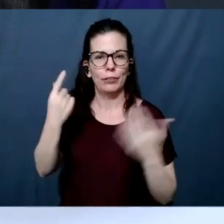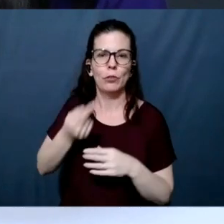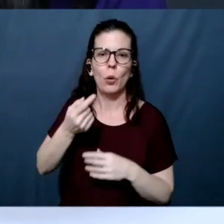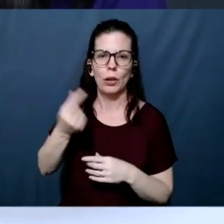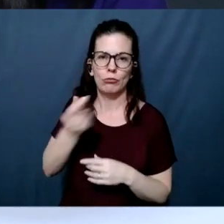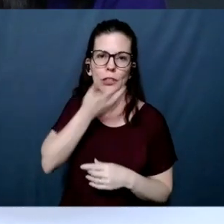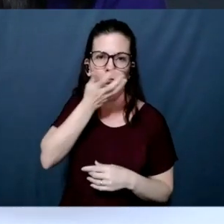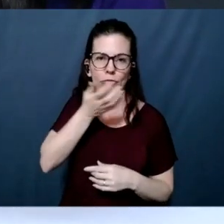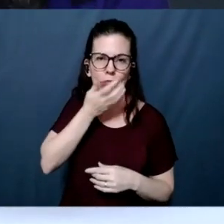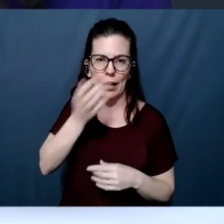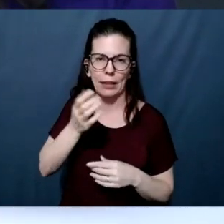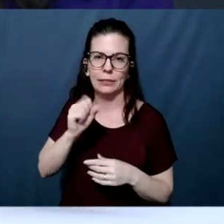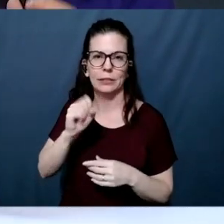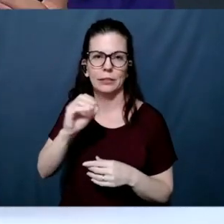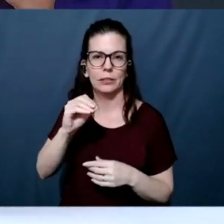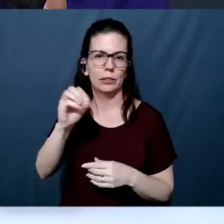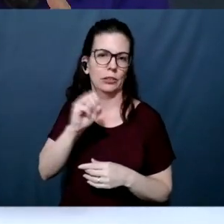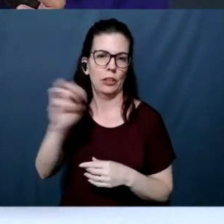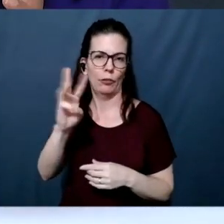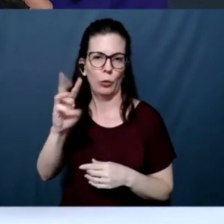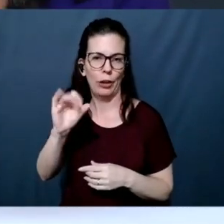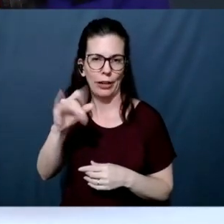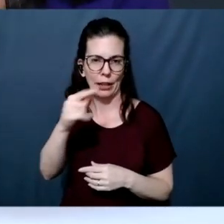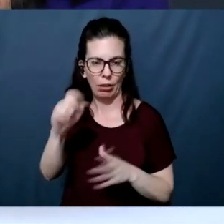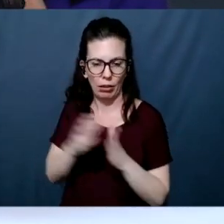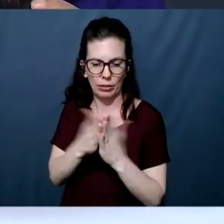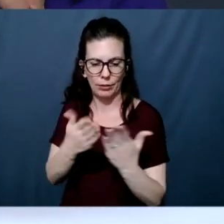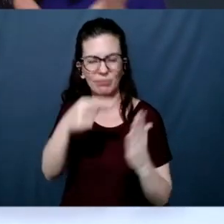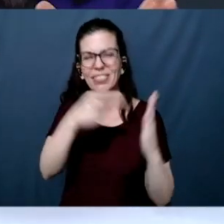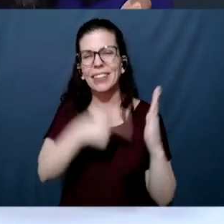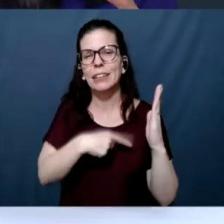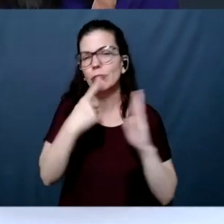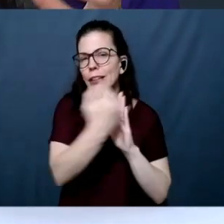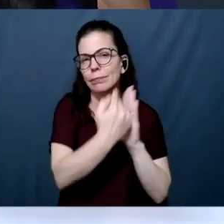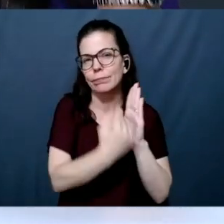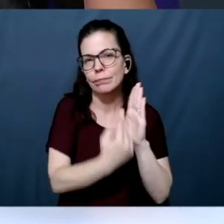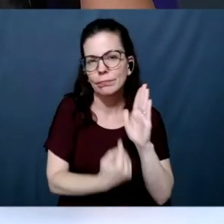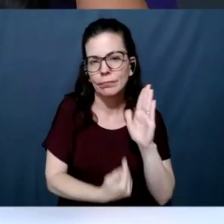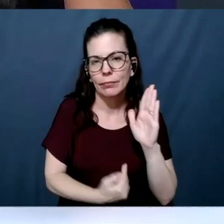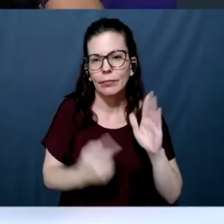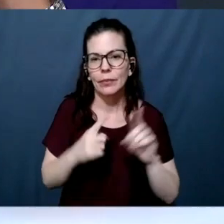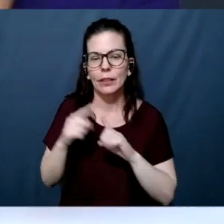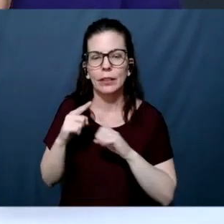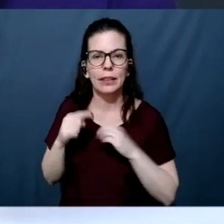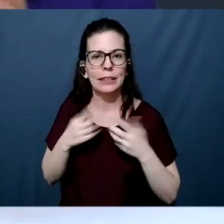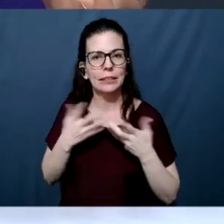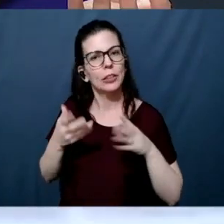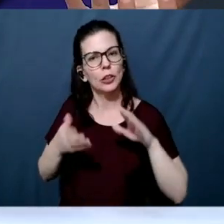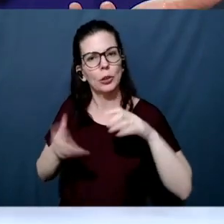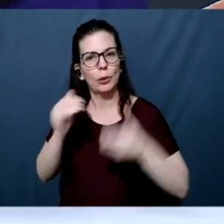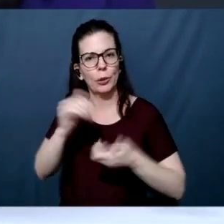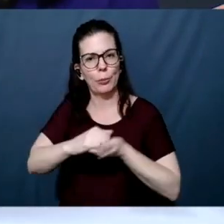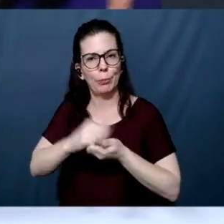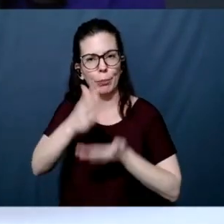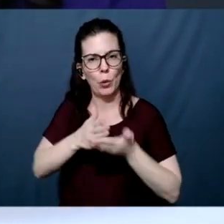So it's basically an index of components that can run on top of Greengrass. For some of you who might not be aware of the service,